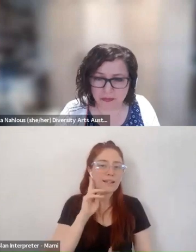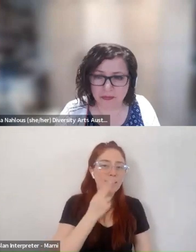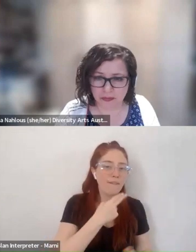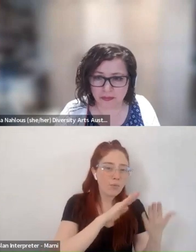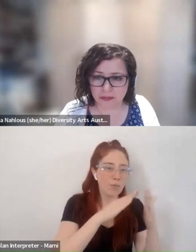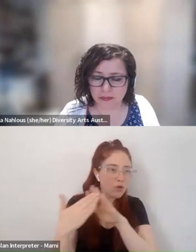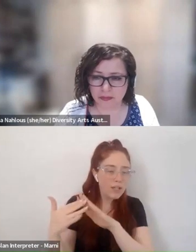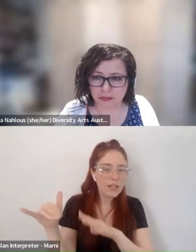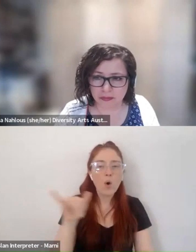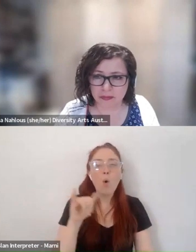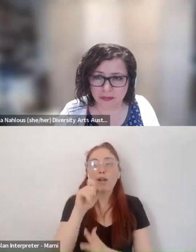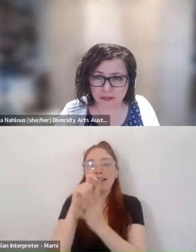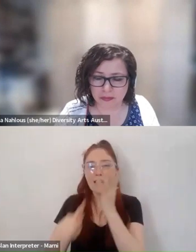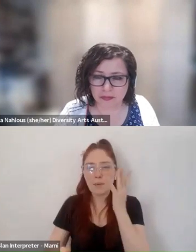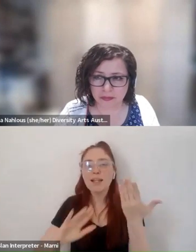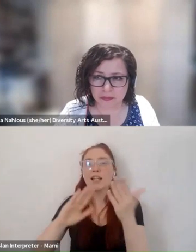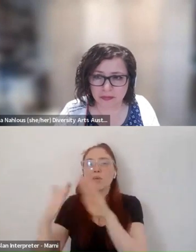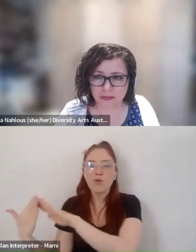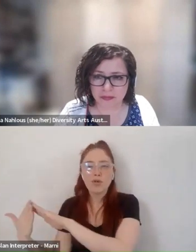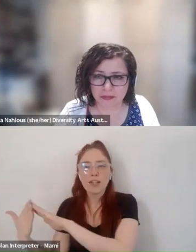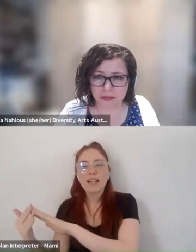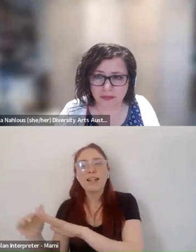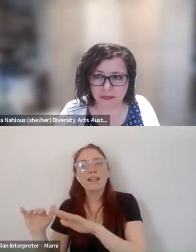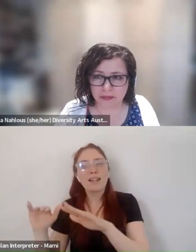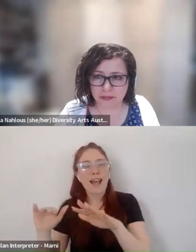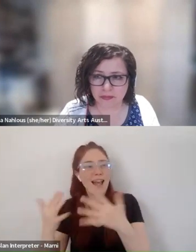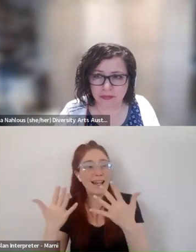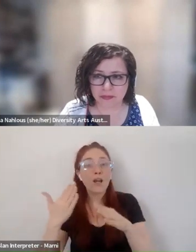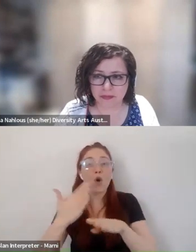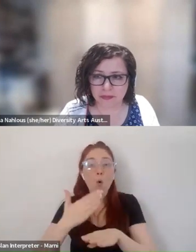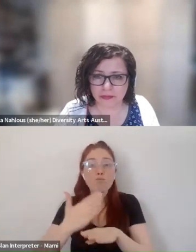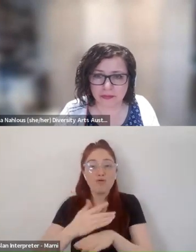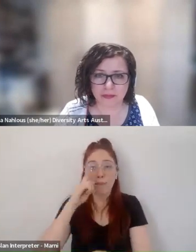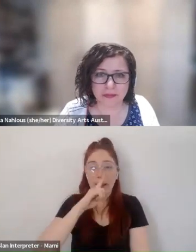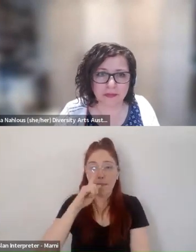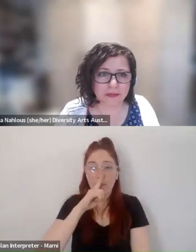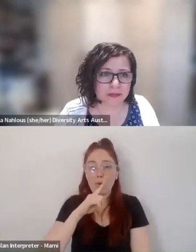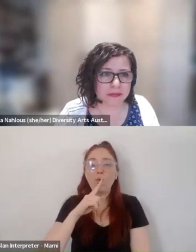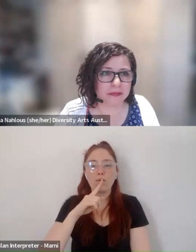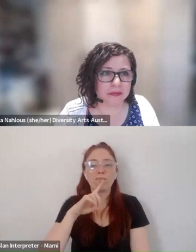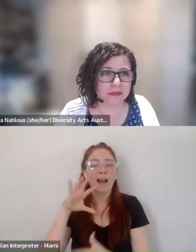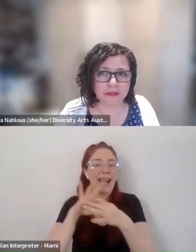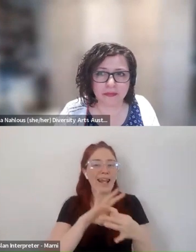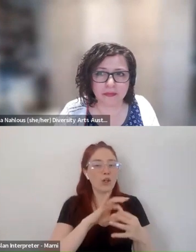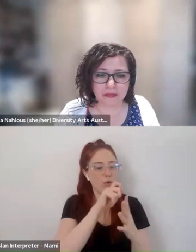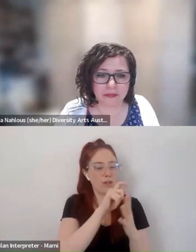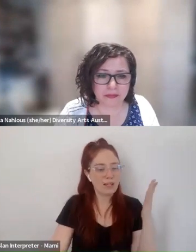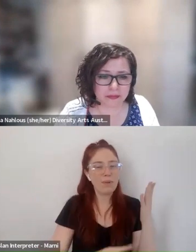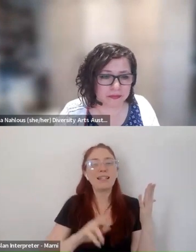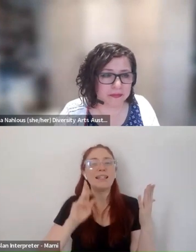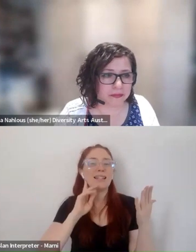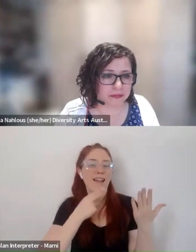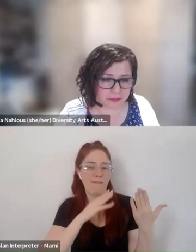not yet working within those kind of corporates, to be part of the observership program. So it's been an amazing program to